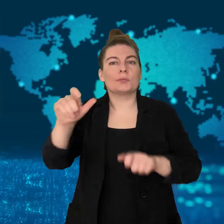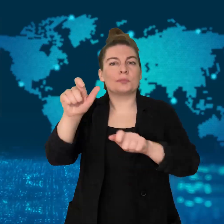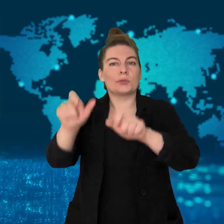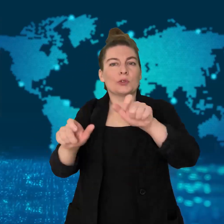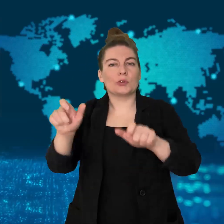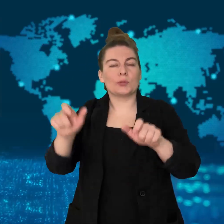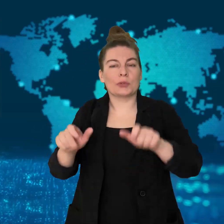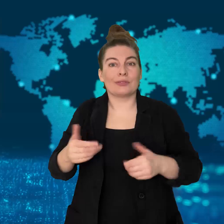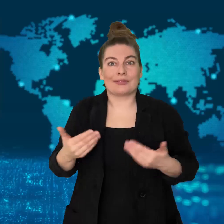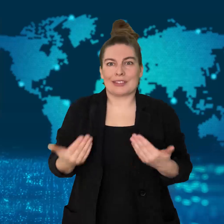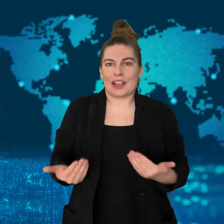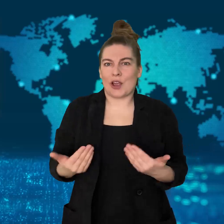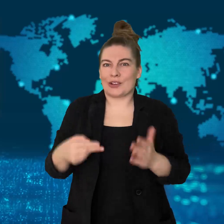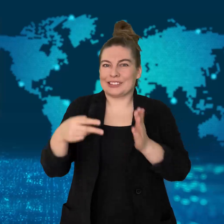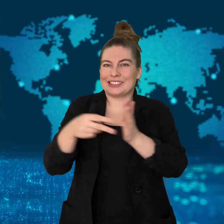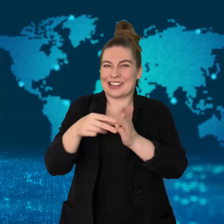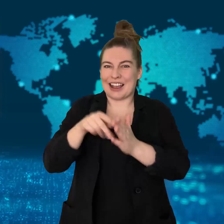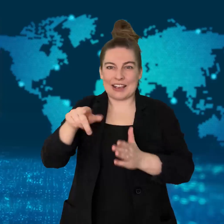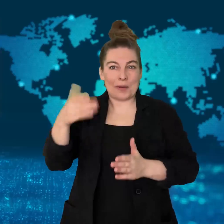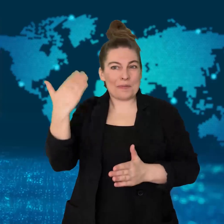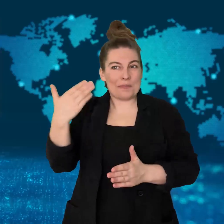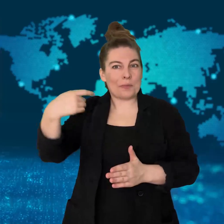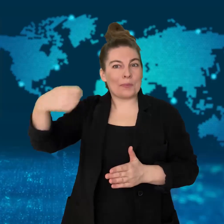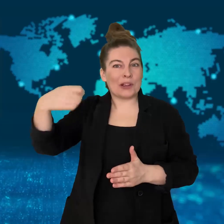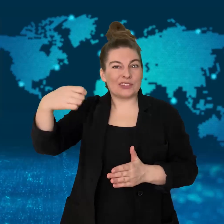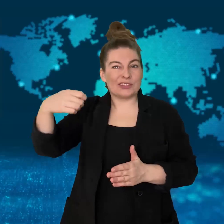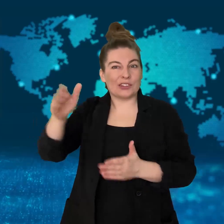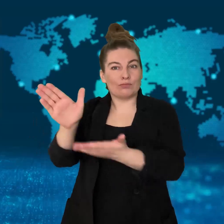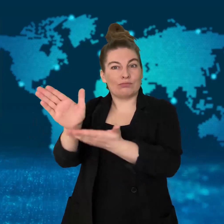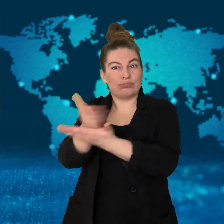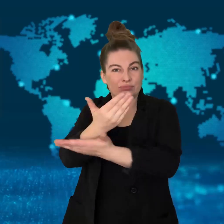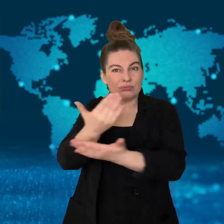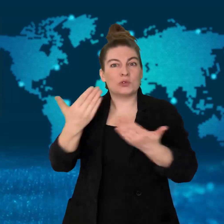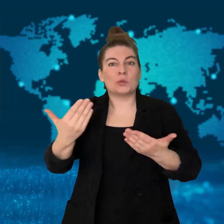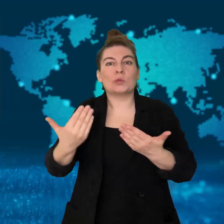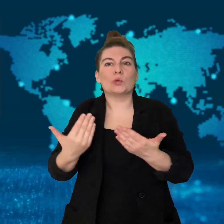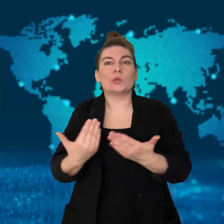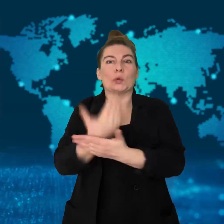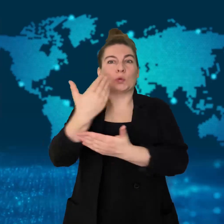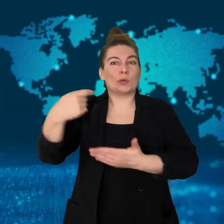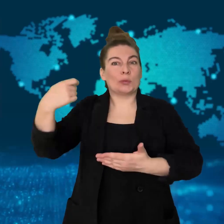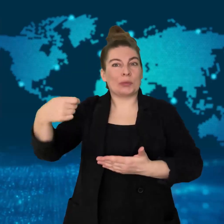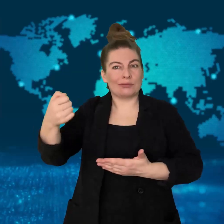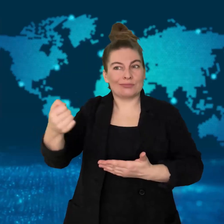The Syrian transitional president has announced